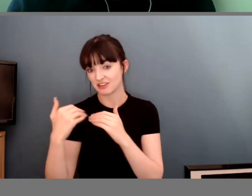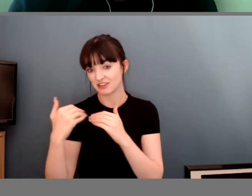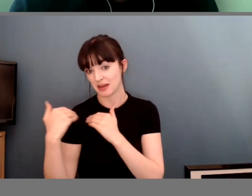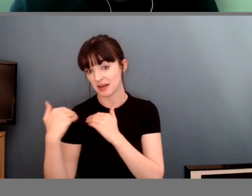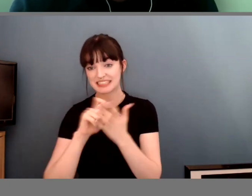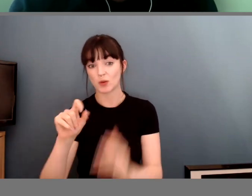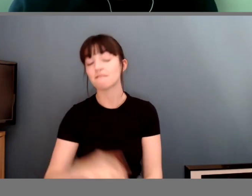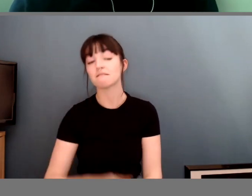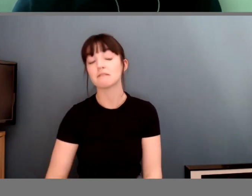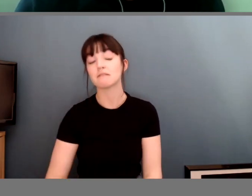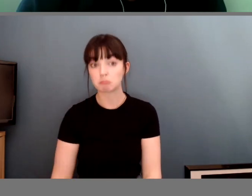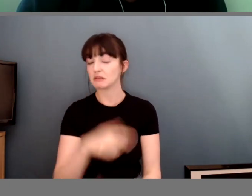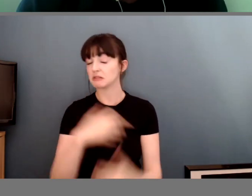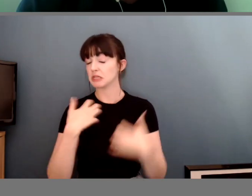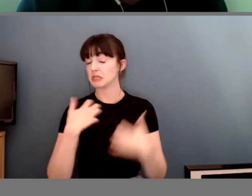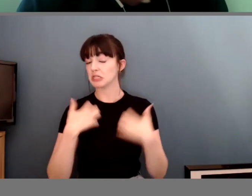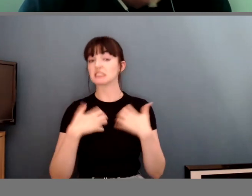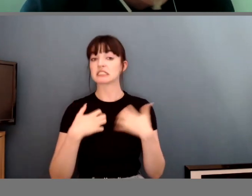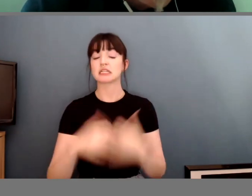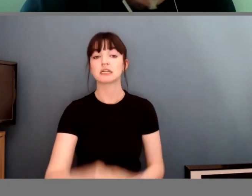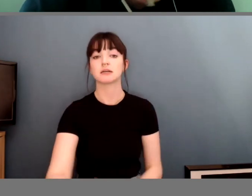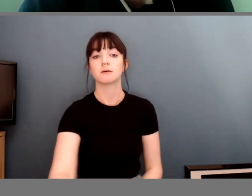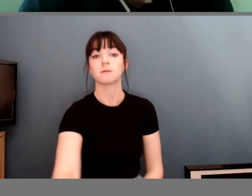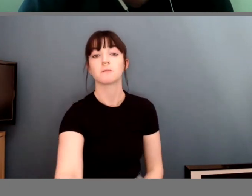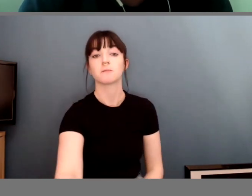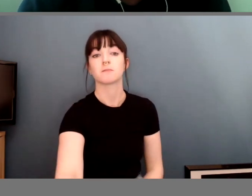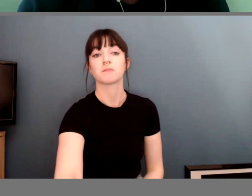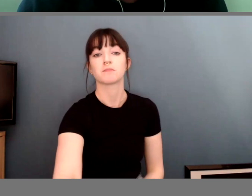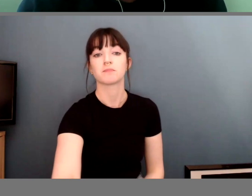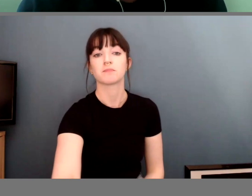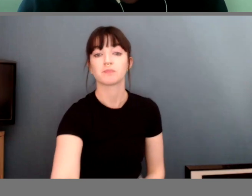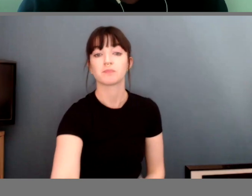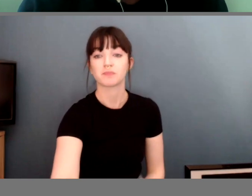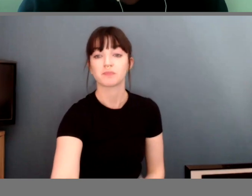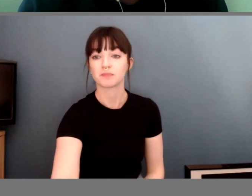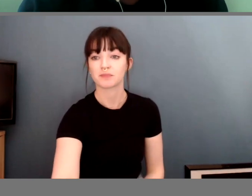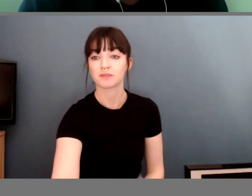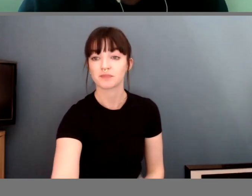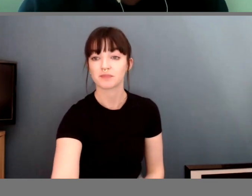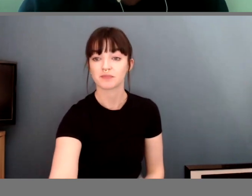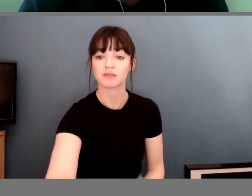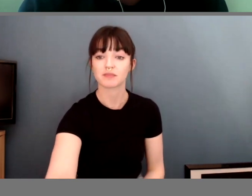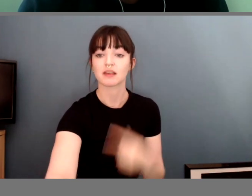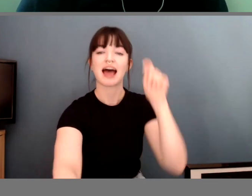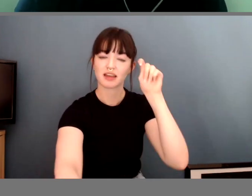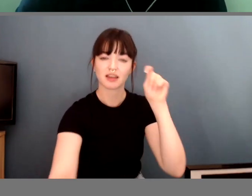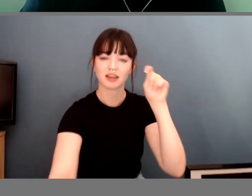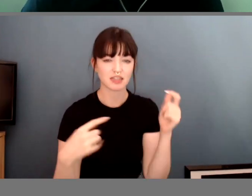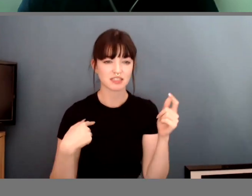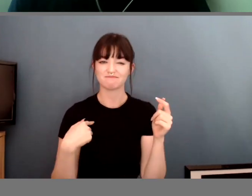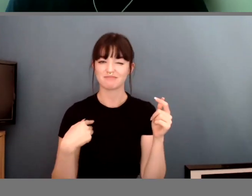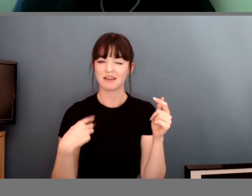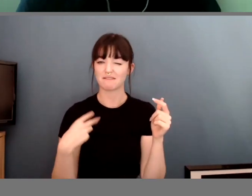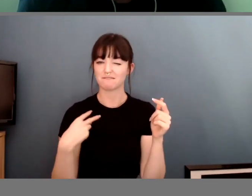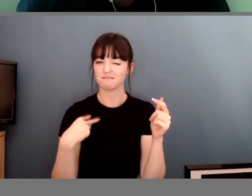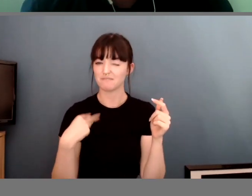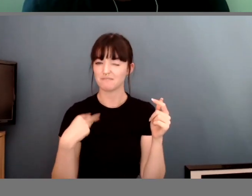quite interesting and I think it's particularly interesting in the context of section, of